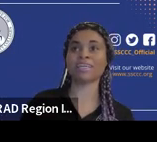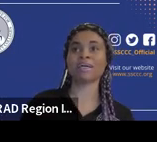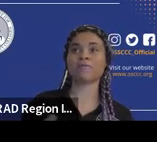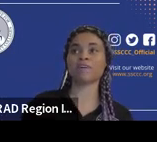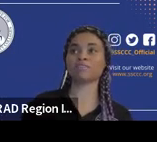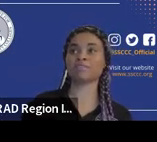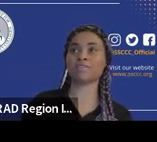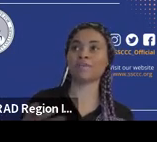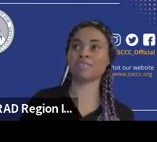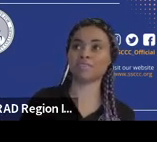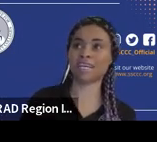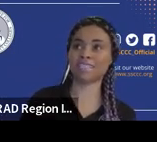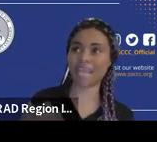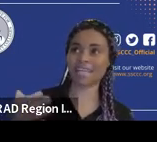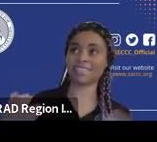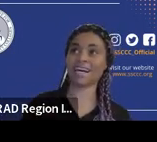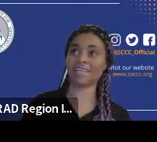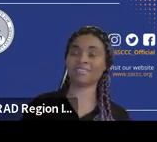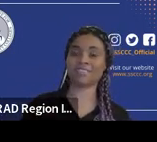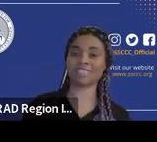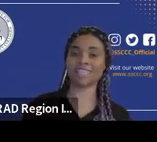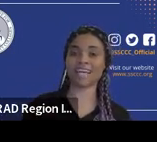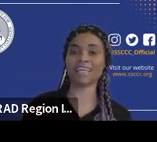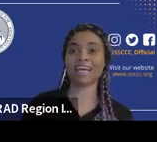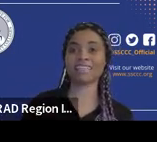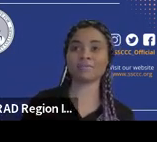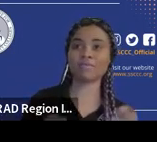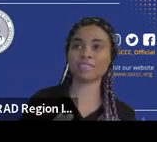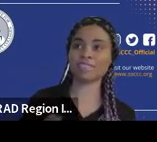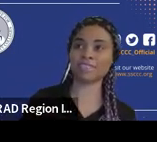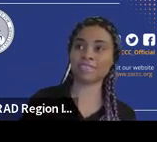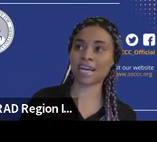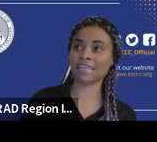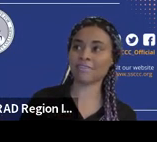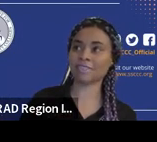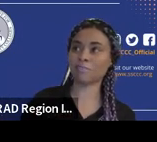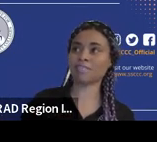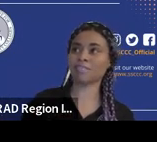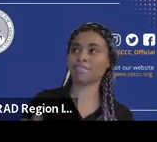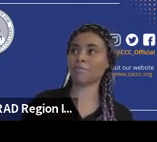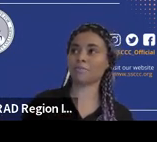And Professor sometime understand that, and not understanding that. And sometimes it's not even just being disabled.